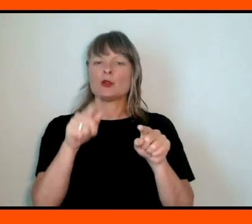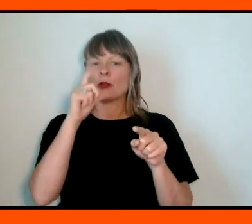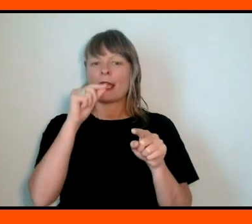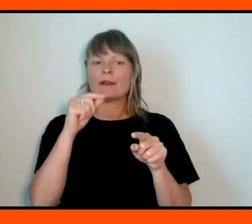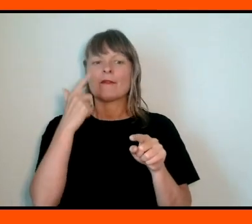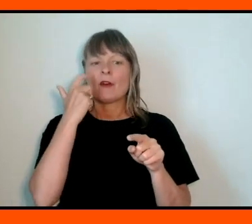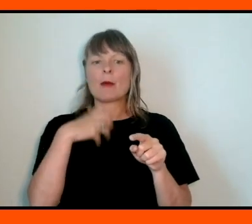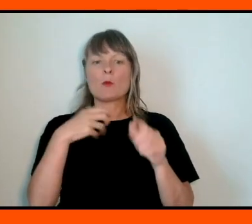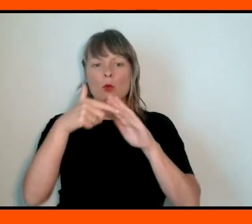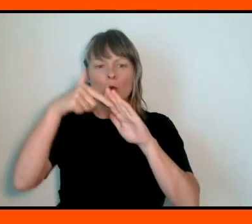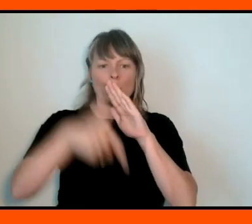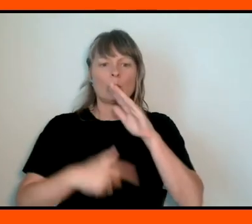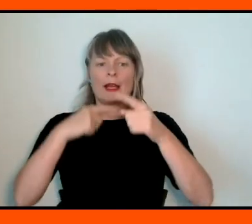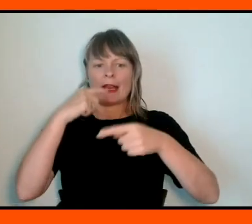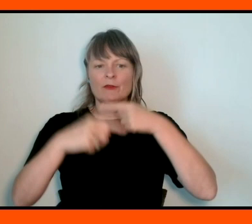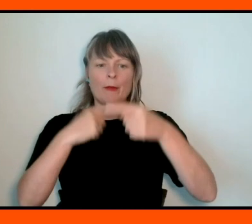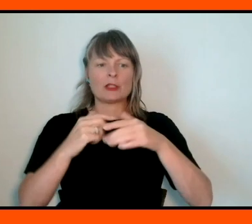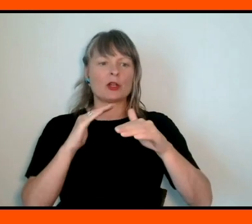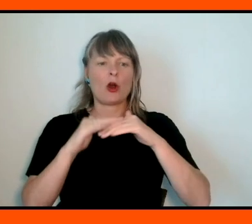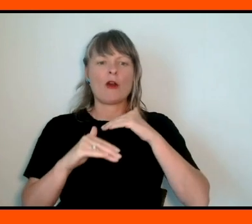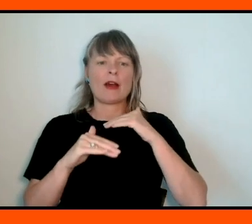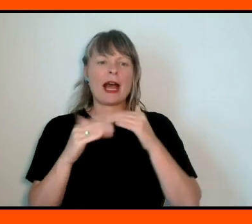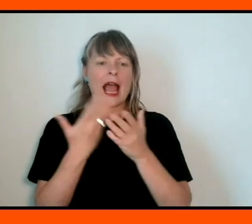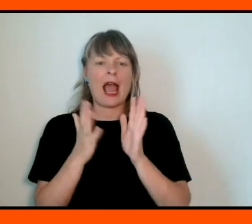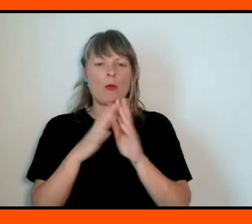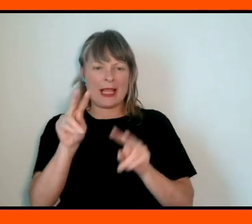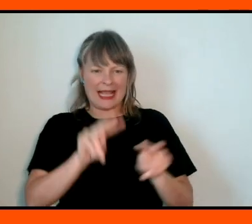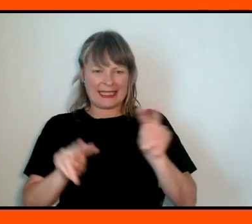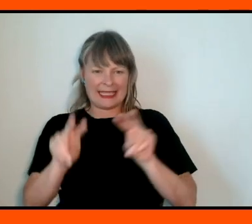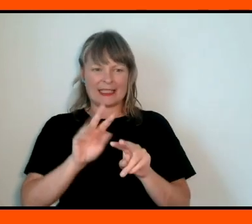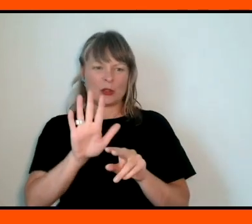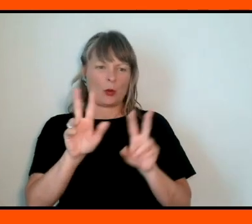I do want to give you a bit of an overview of what they mean though.